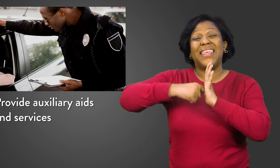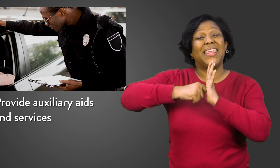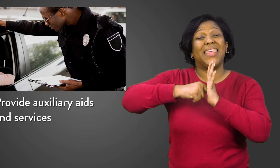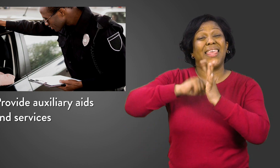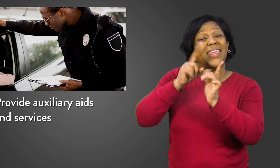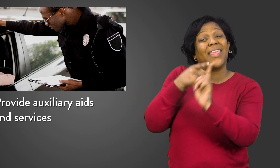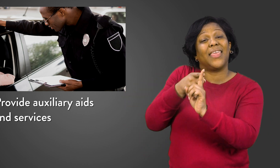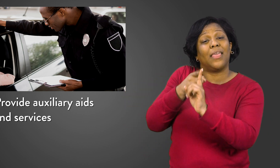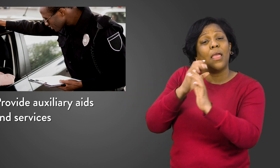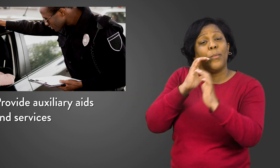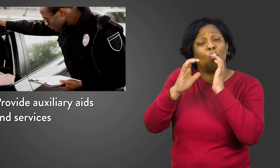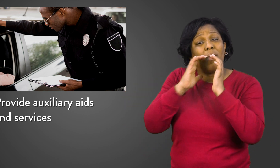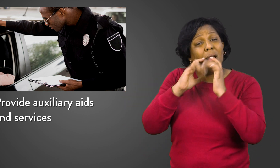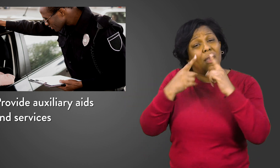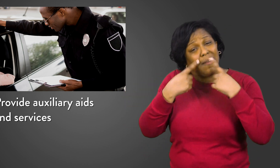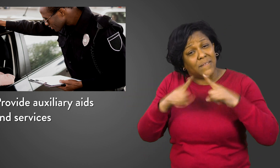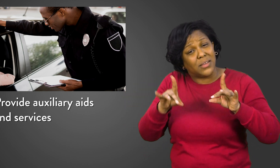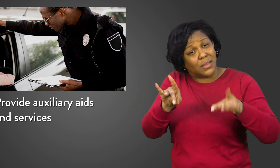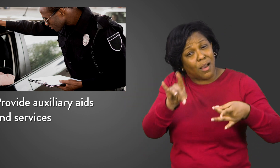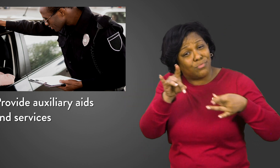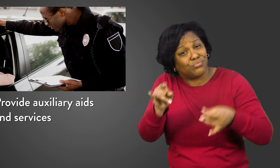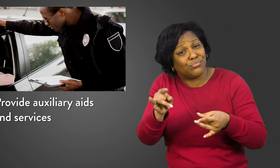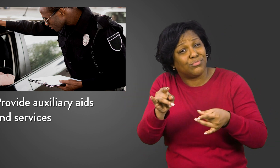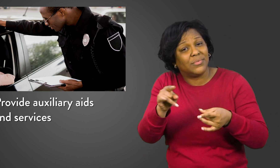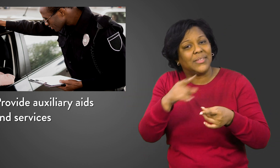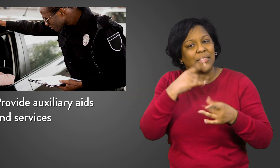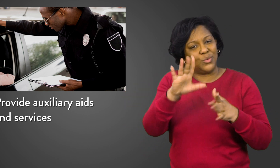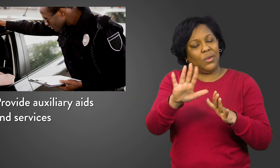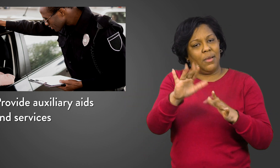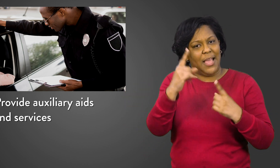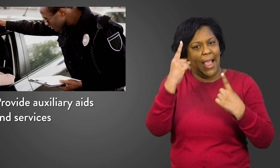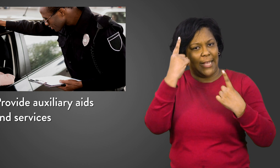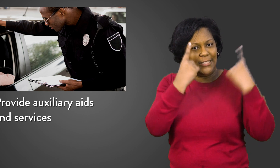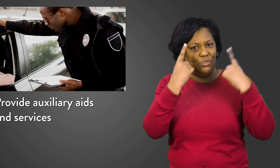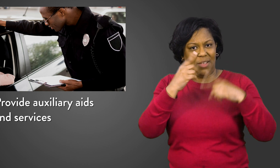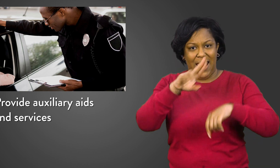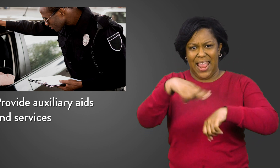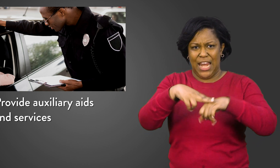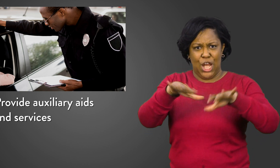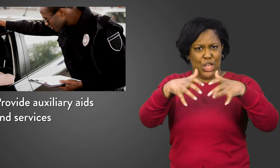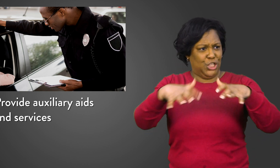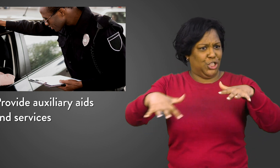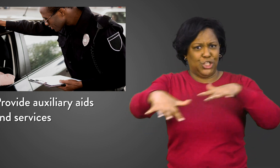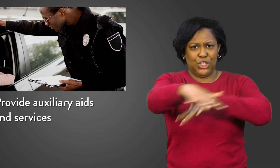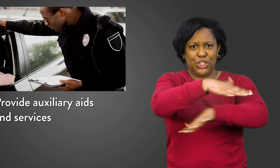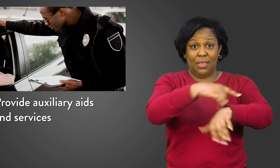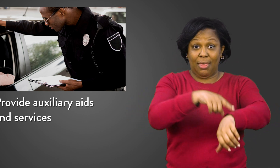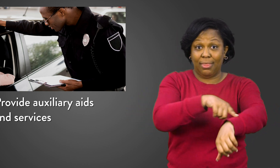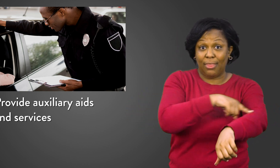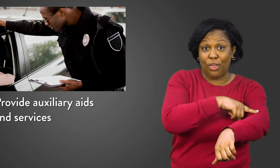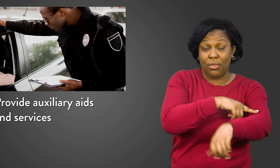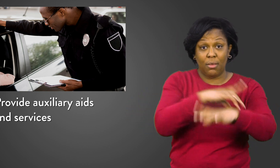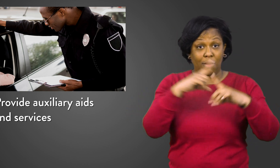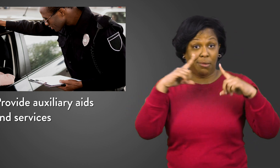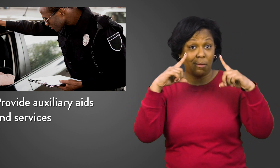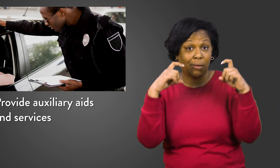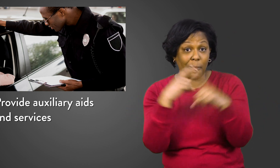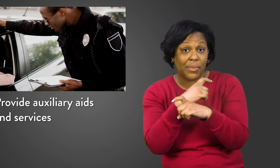The key to communicating effectively is to consider the nature, length, complexity,